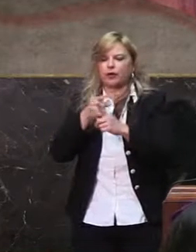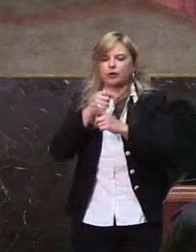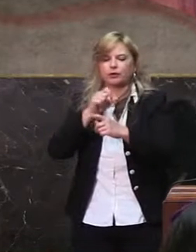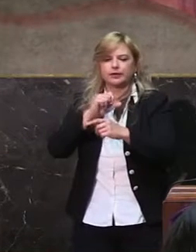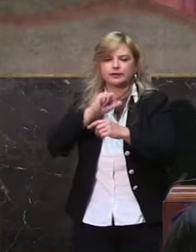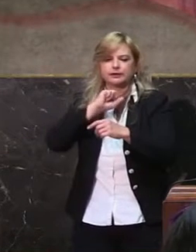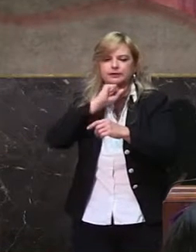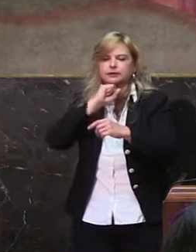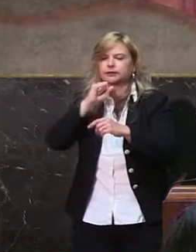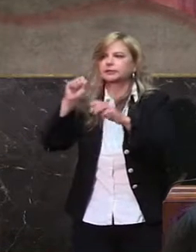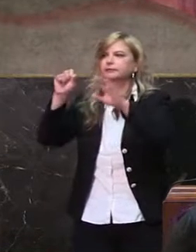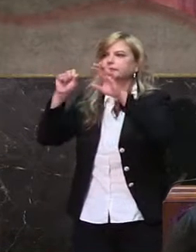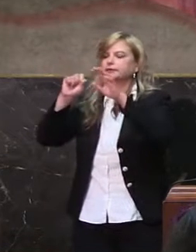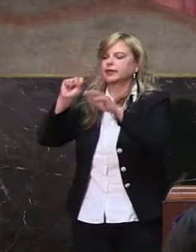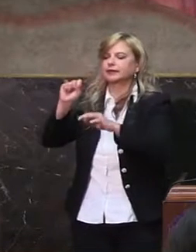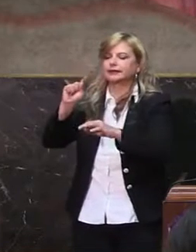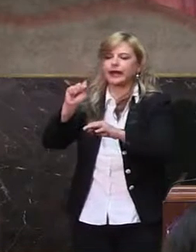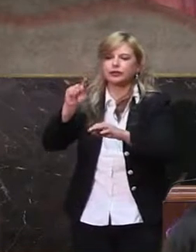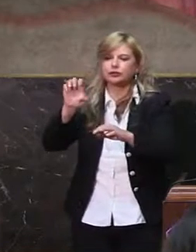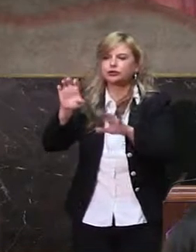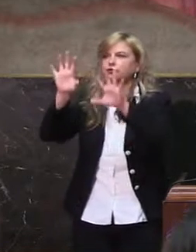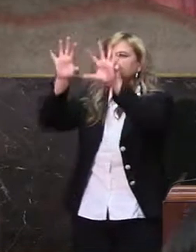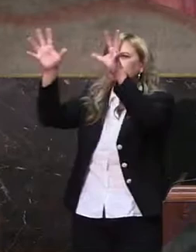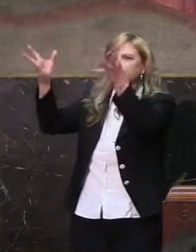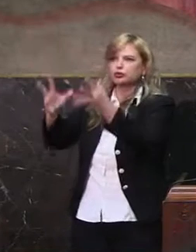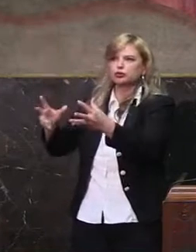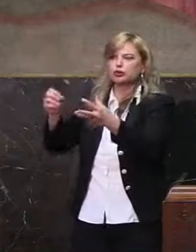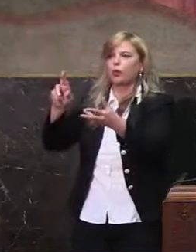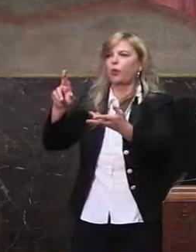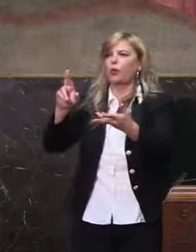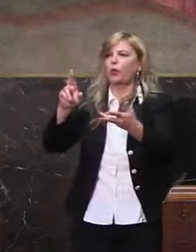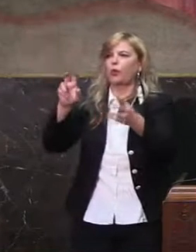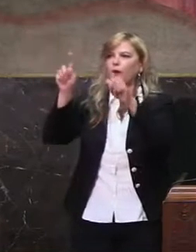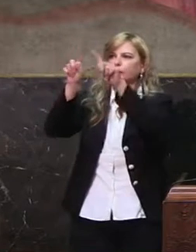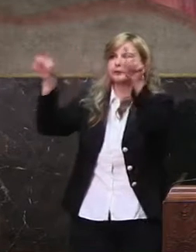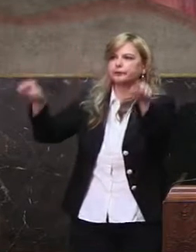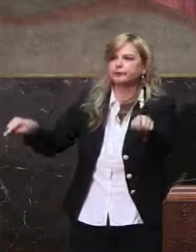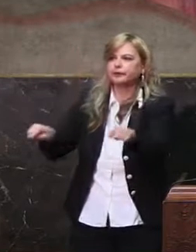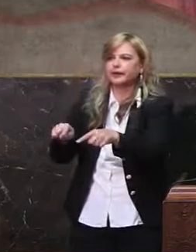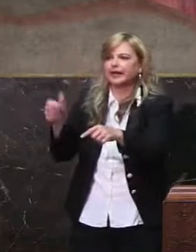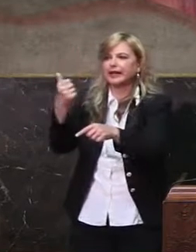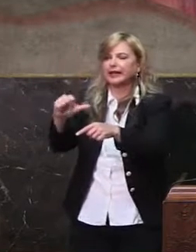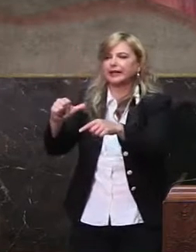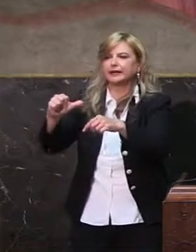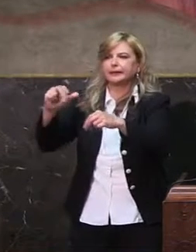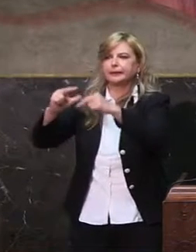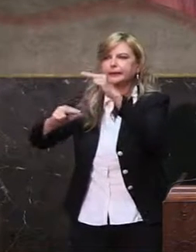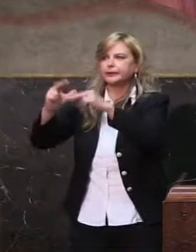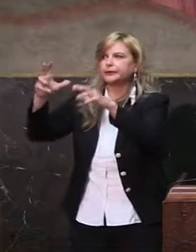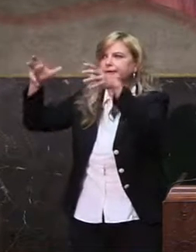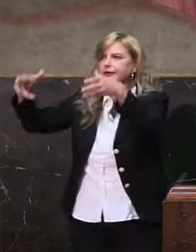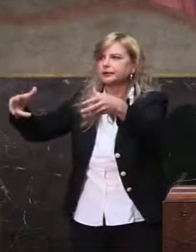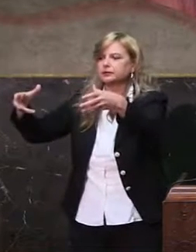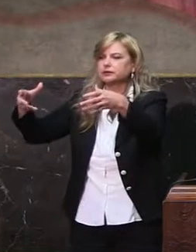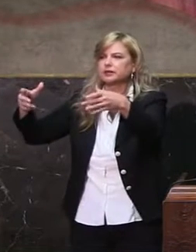plaques or monuments but any structure can be halted or new is a real problem